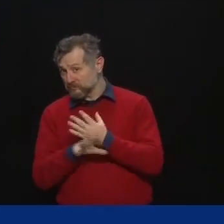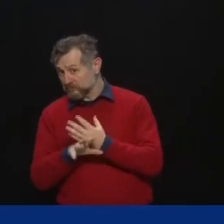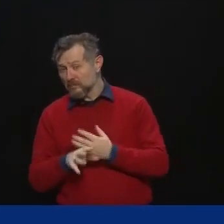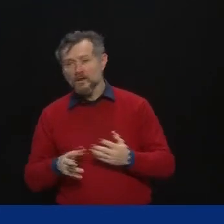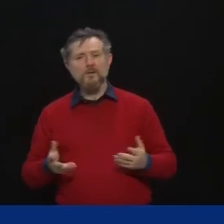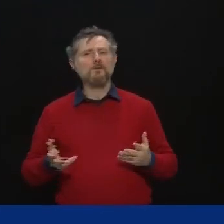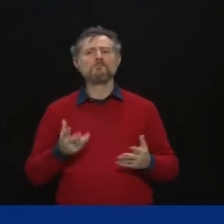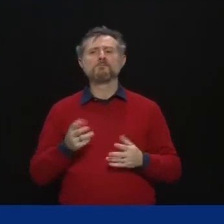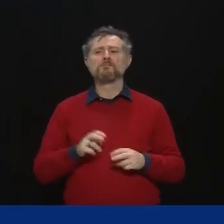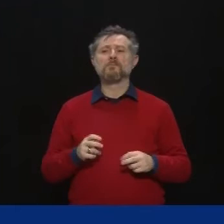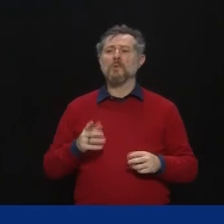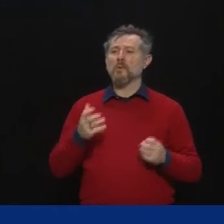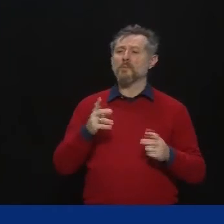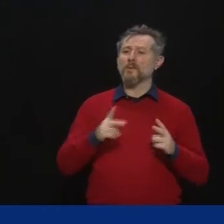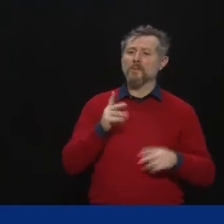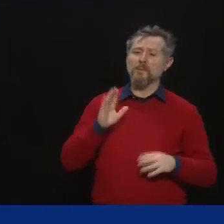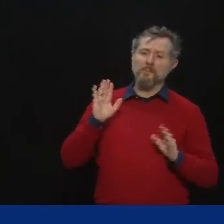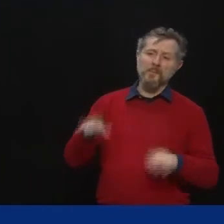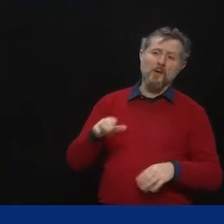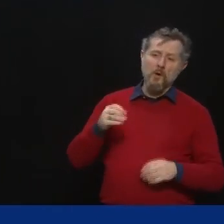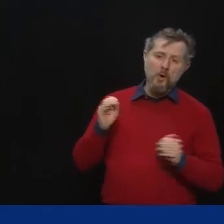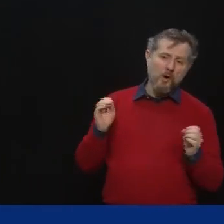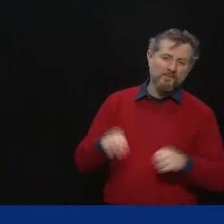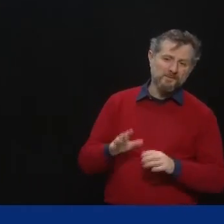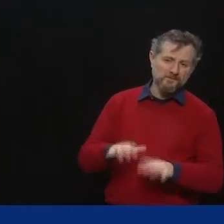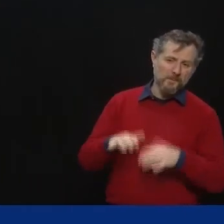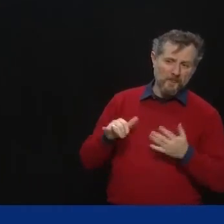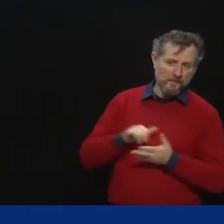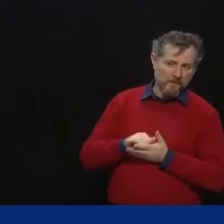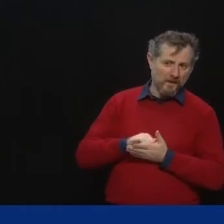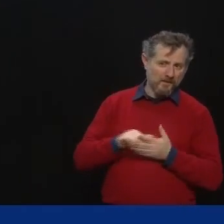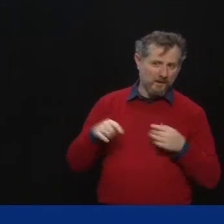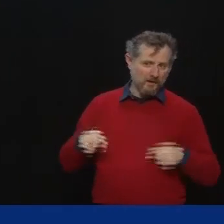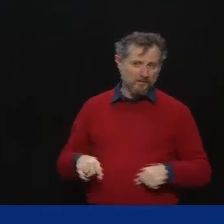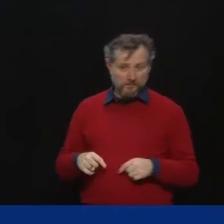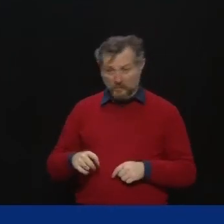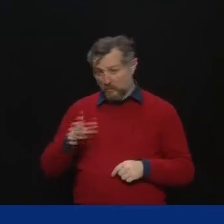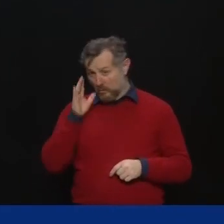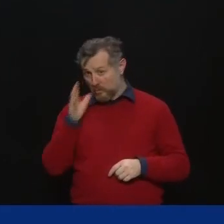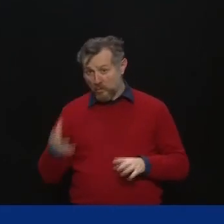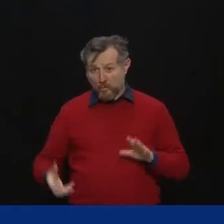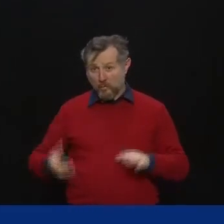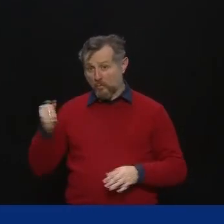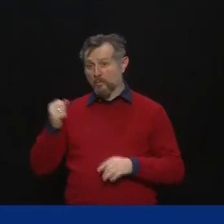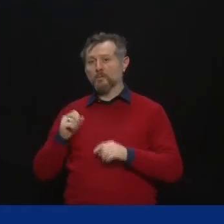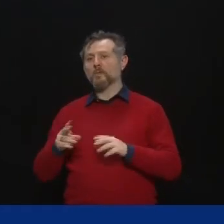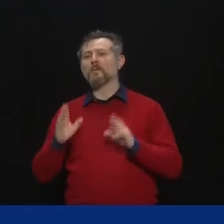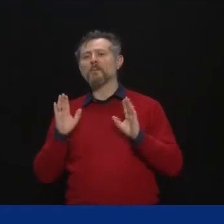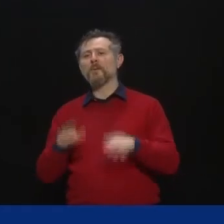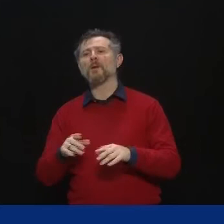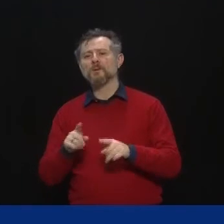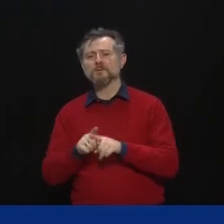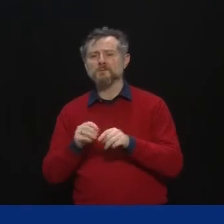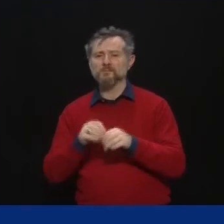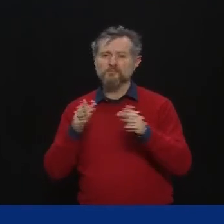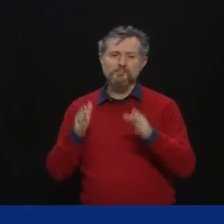CHANGING THE PROTOCOLS FOR YOUR STATE IN THE STATE ADDRESS, DOING THAT VIRTUALLY?